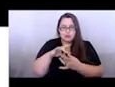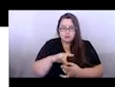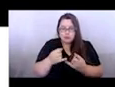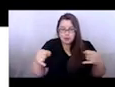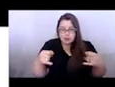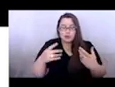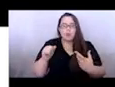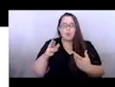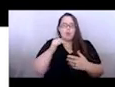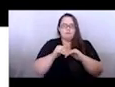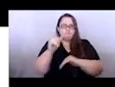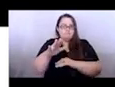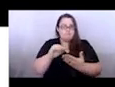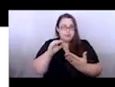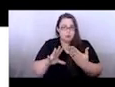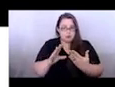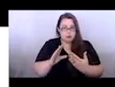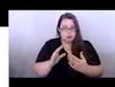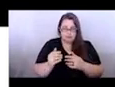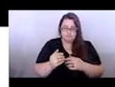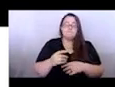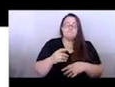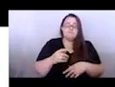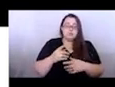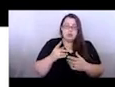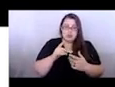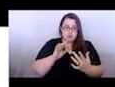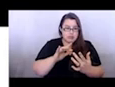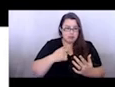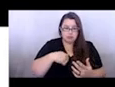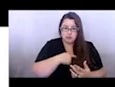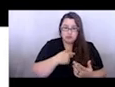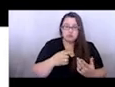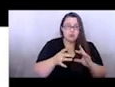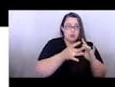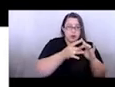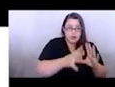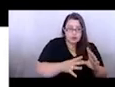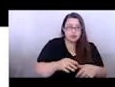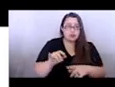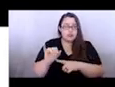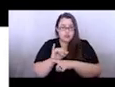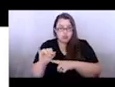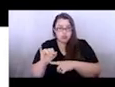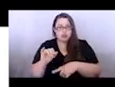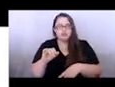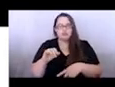to us, you can reach out to any one of us, the coordinators, the interns or MSW intern that we have access to as well